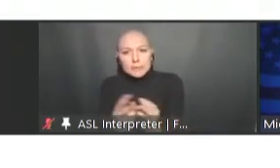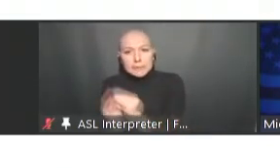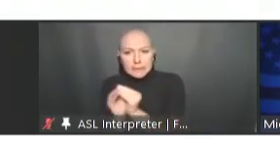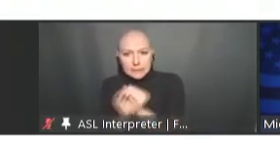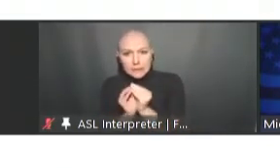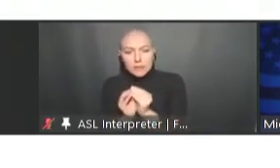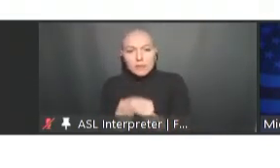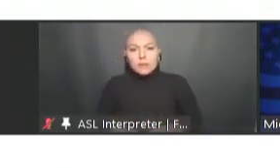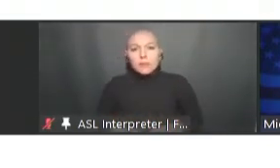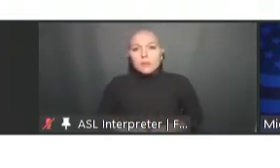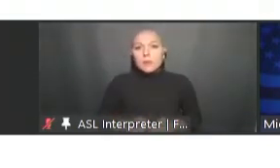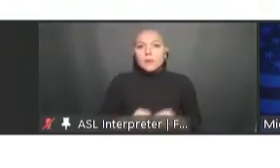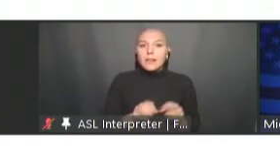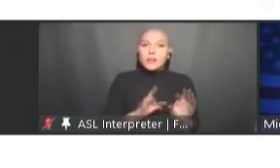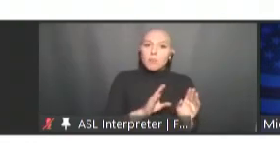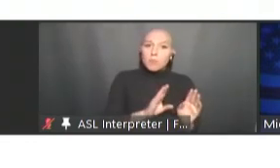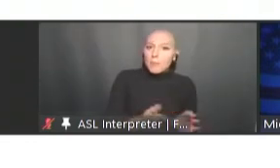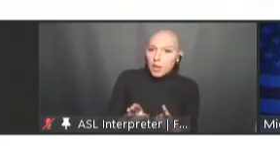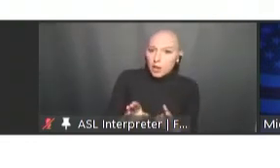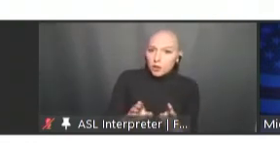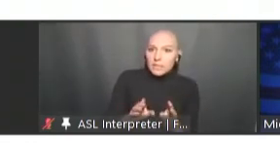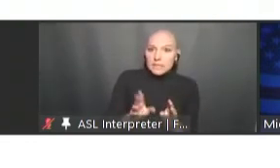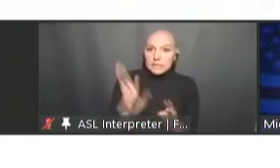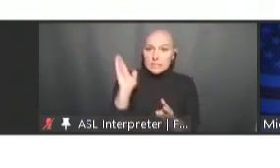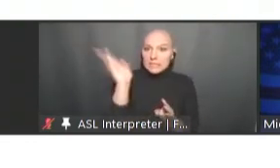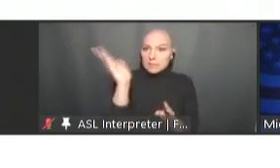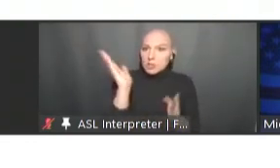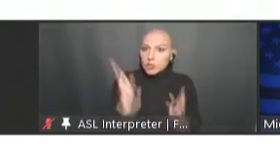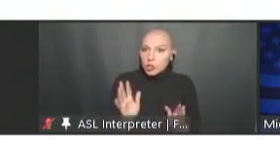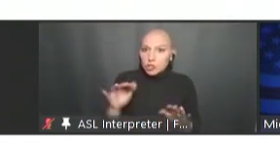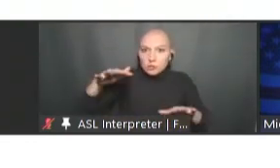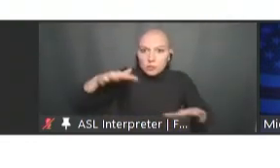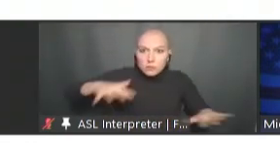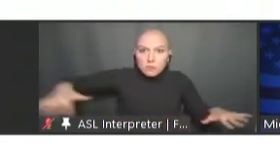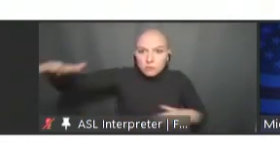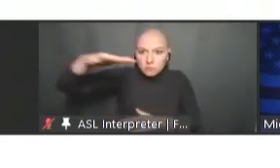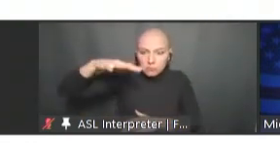preparing all of those speakers that are out there across the U.S. with case studies,